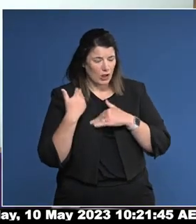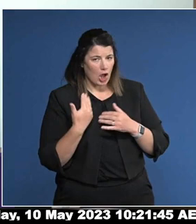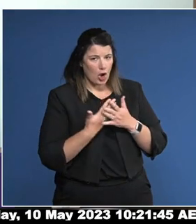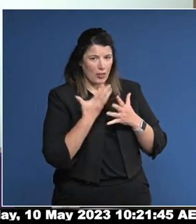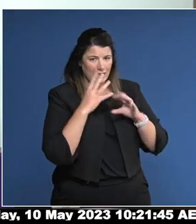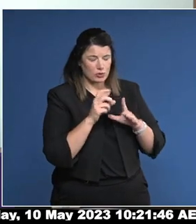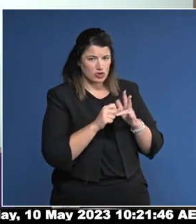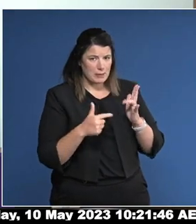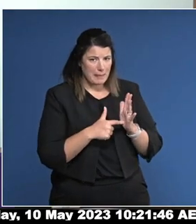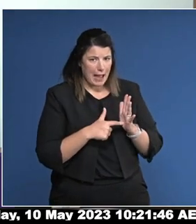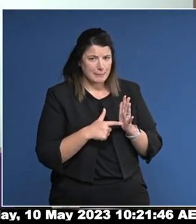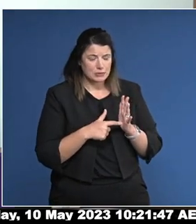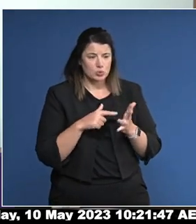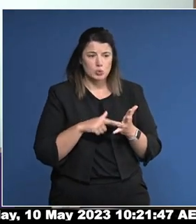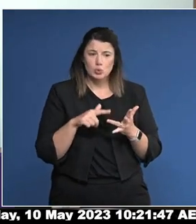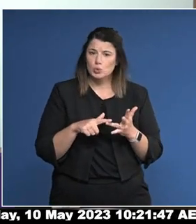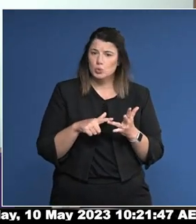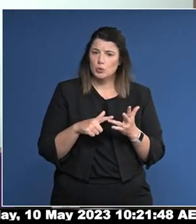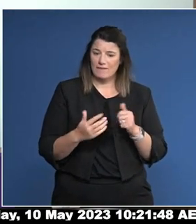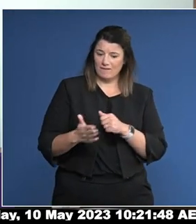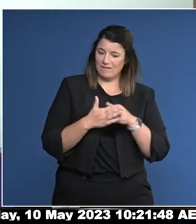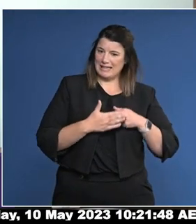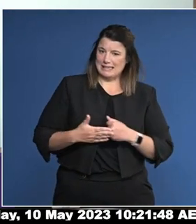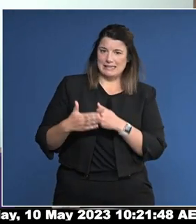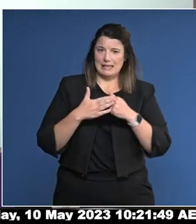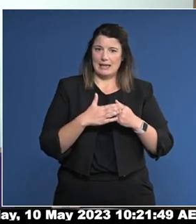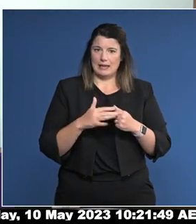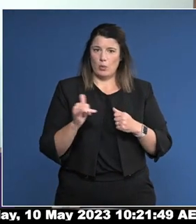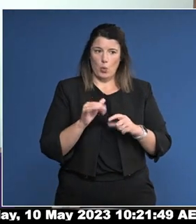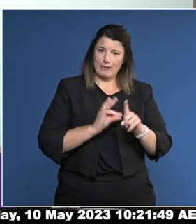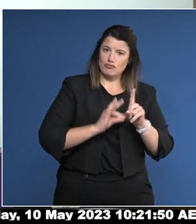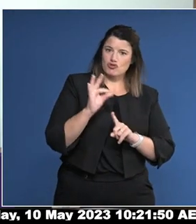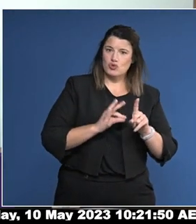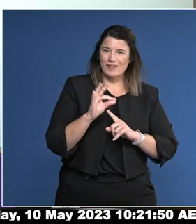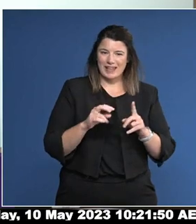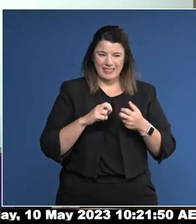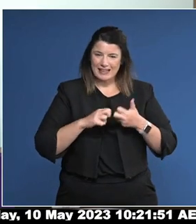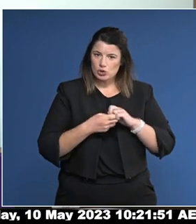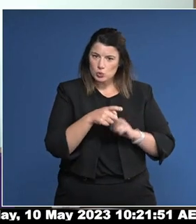be fixing or addressing the other issues that you've identified - I wouldn't -